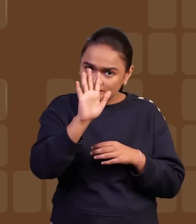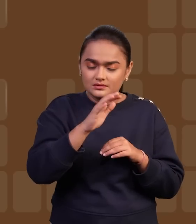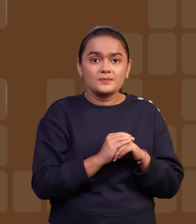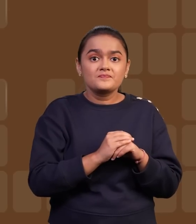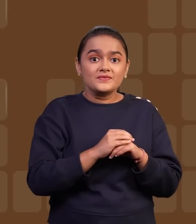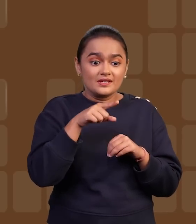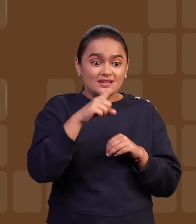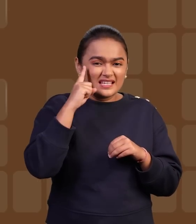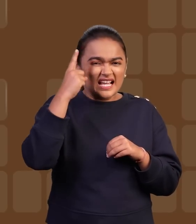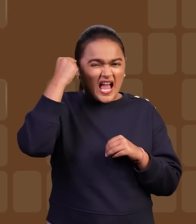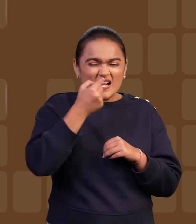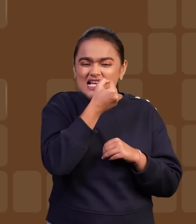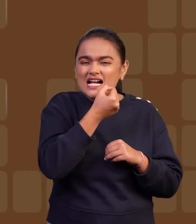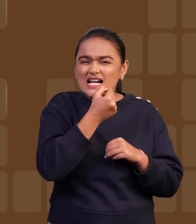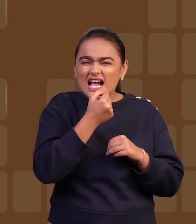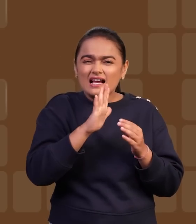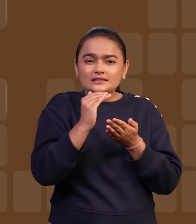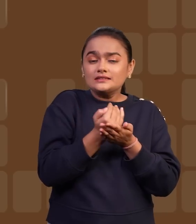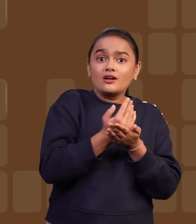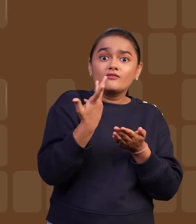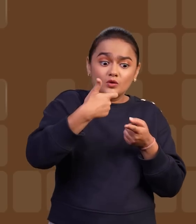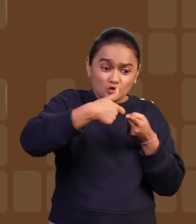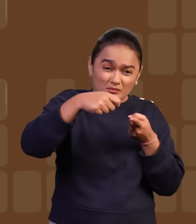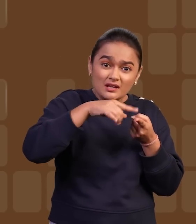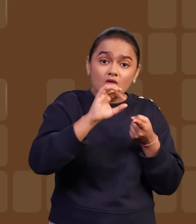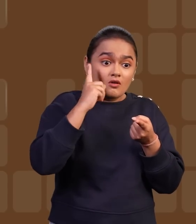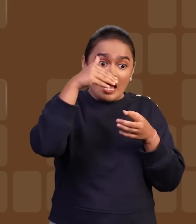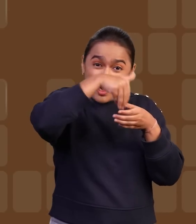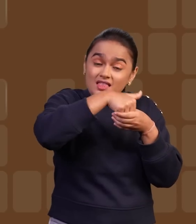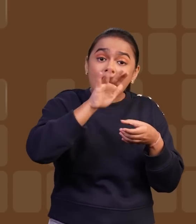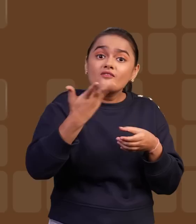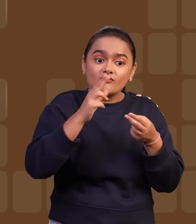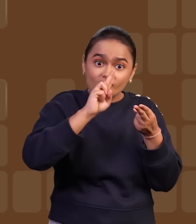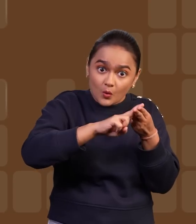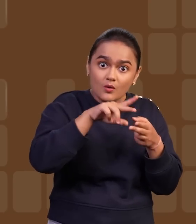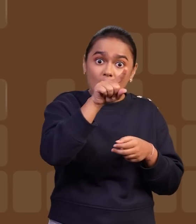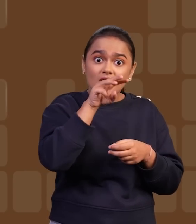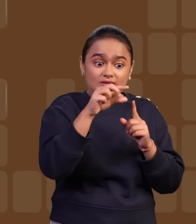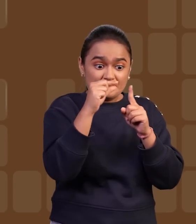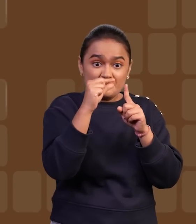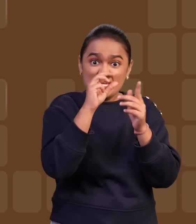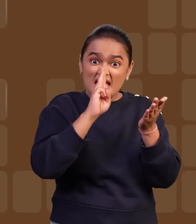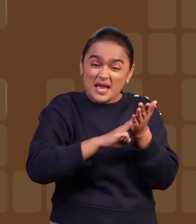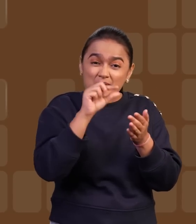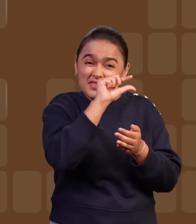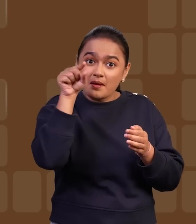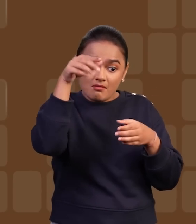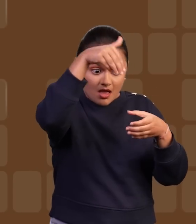To prevent cavities, use a toothpaste that contains fluoride at a concentration of 1000 ppm,